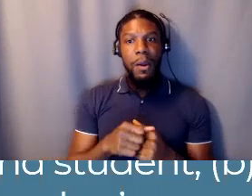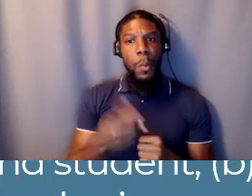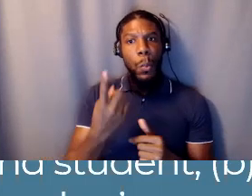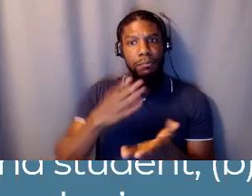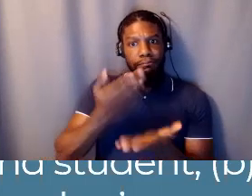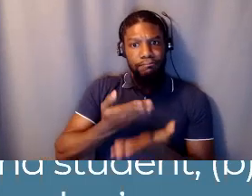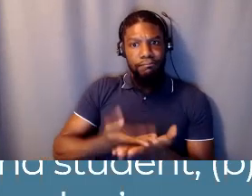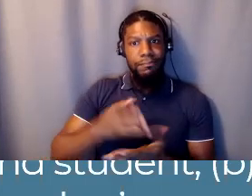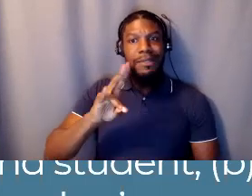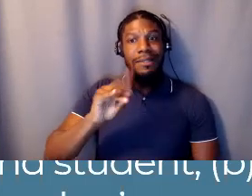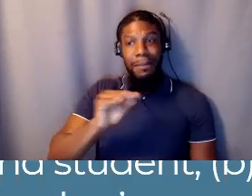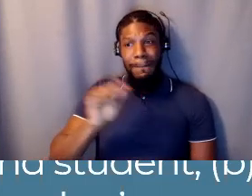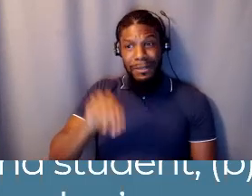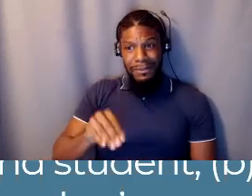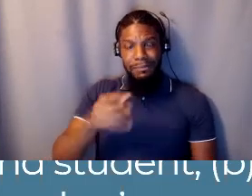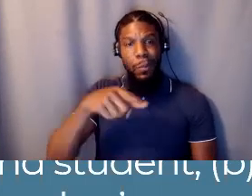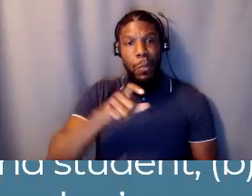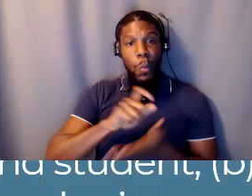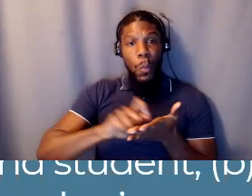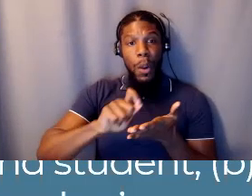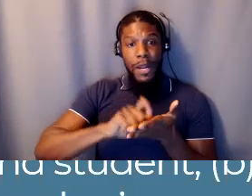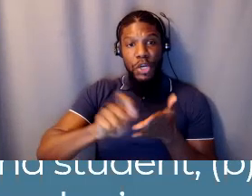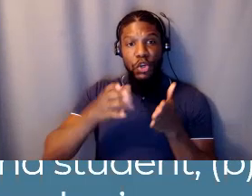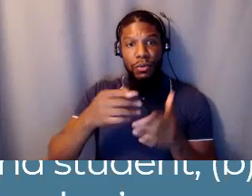along with two tutors who helped with the project--